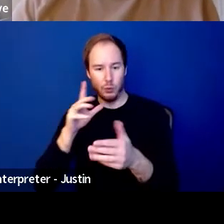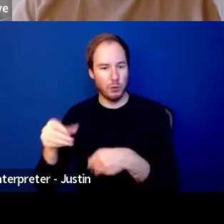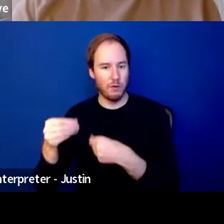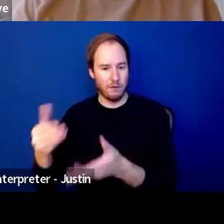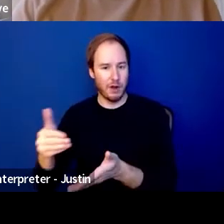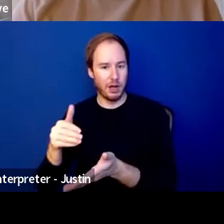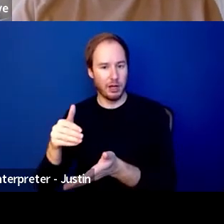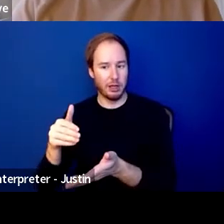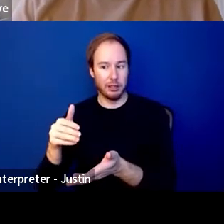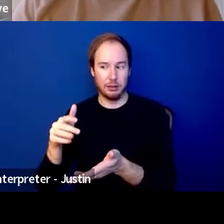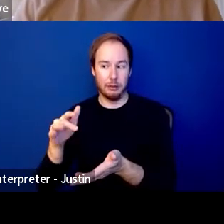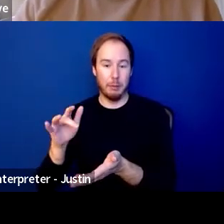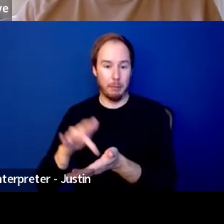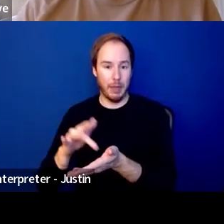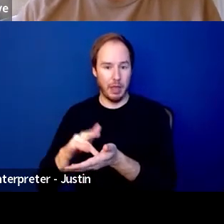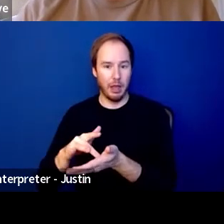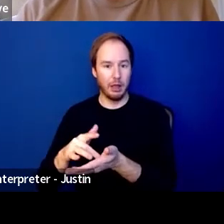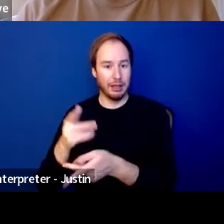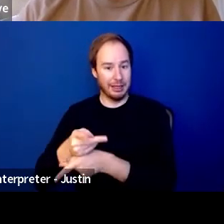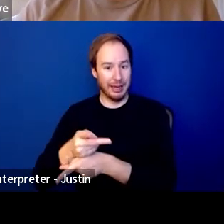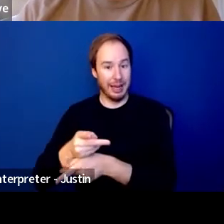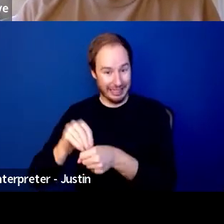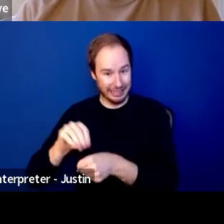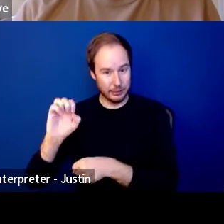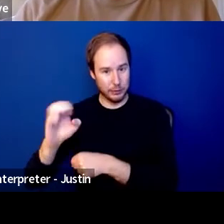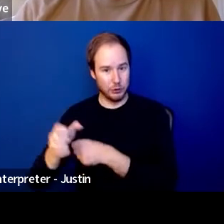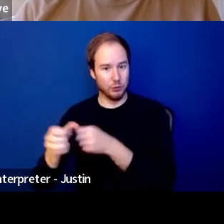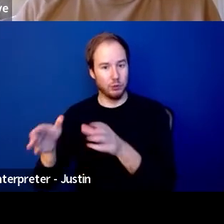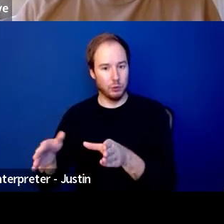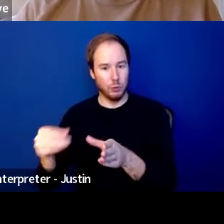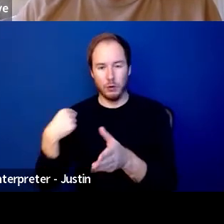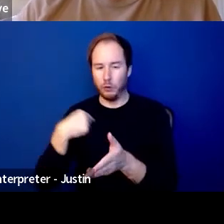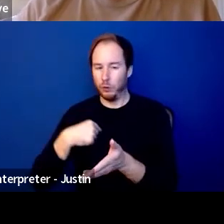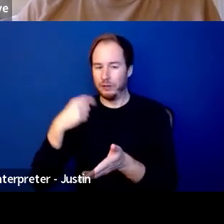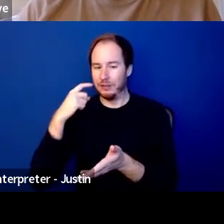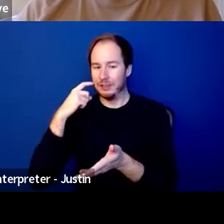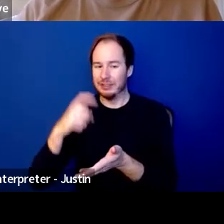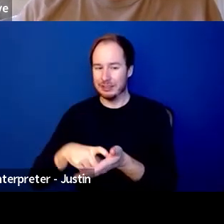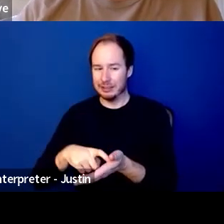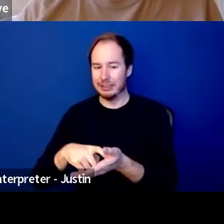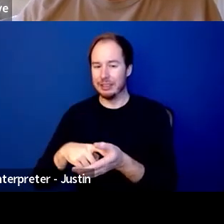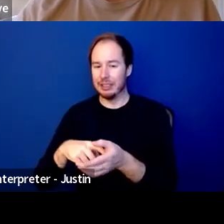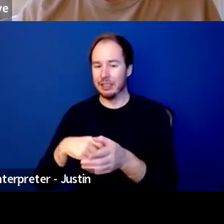in the emergency room. And we have seen this sort of dose response relationship